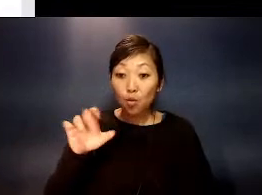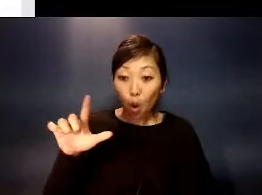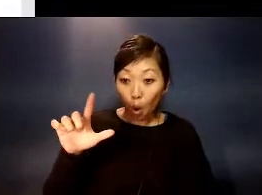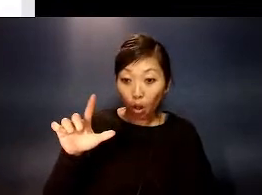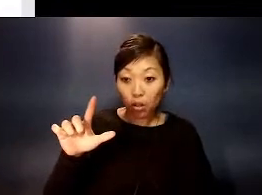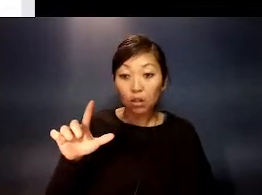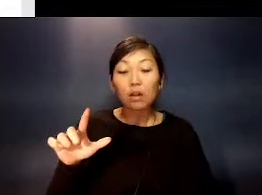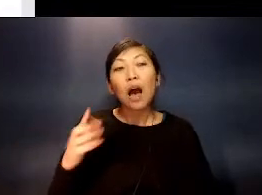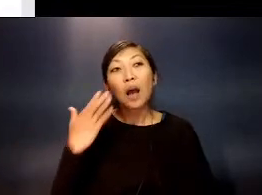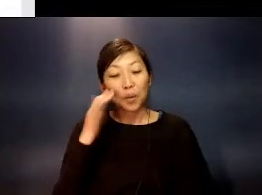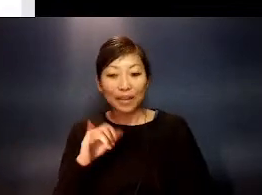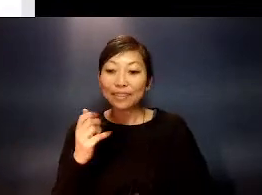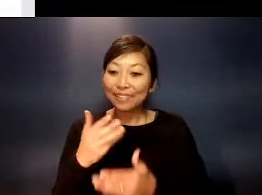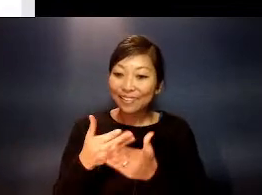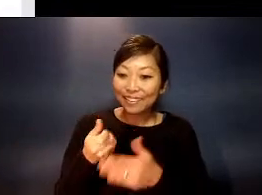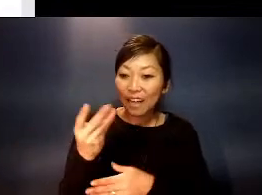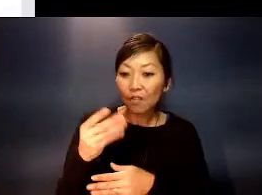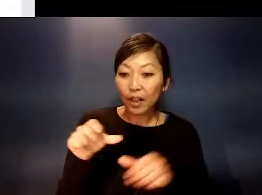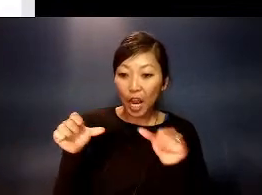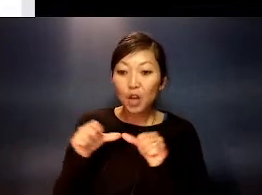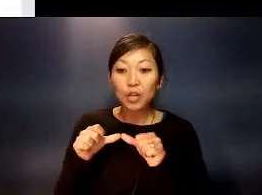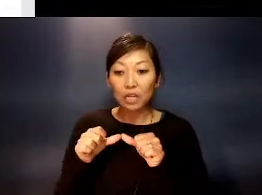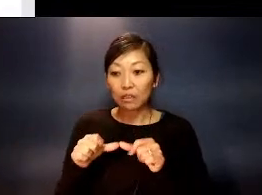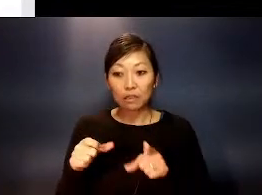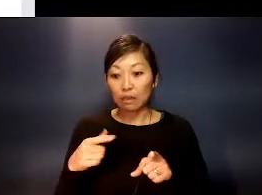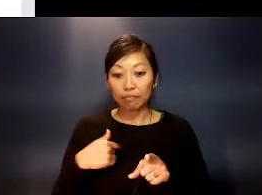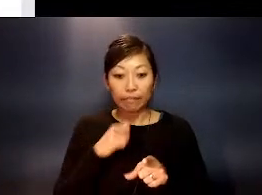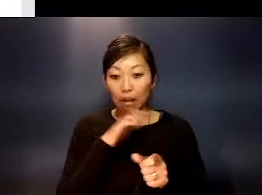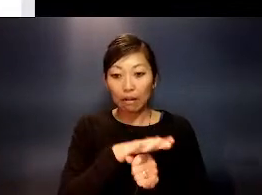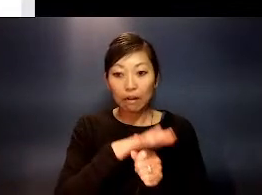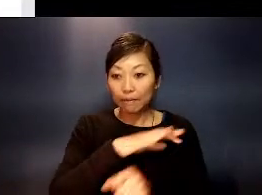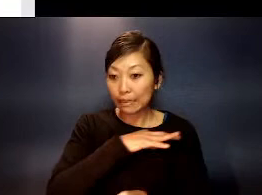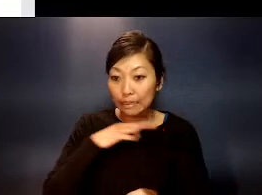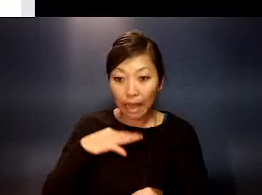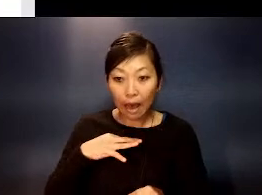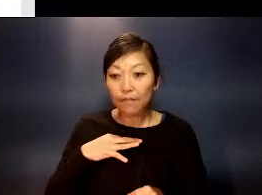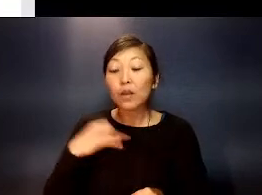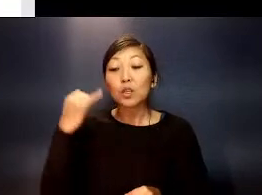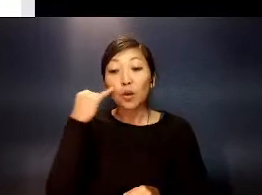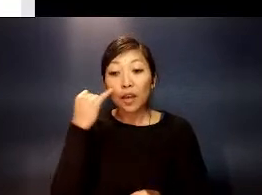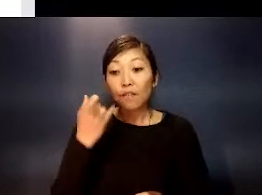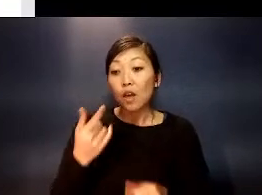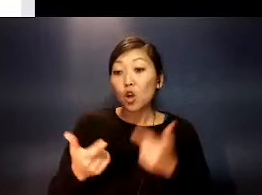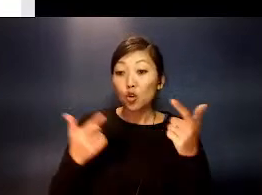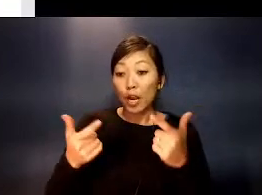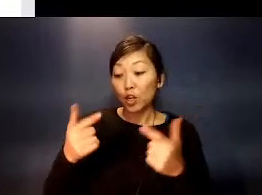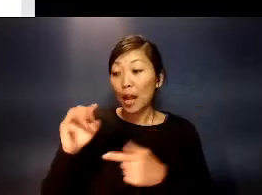SO THIS WAS INTENTIONALLY LEFT A LITTLE BIT OPEN ENDED IN THE WAY THAT IT IS WORDED. WE'VE HAD SOME CONVERSATION THIS YEAR ABOUT THE LEVEL OF BUDGETARY AUTHORITY THAT THE